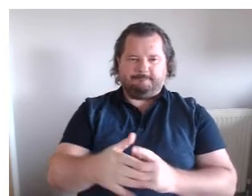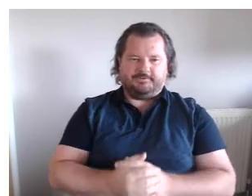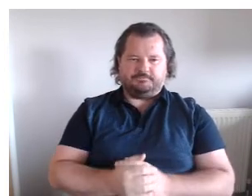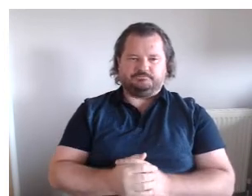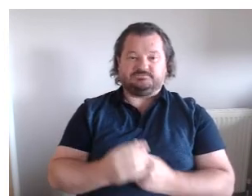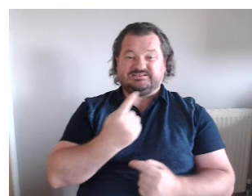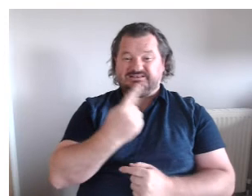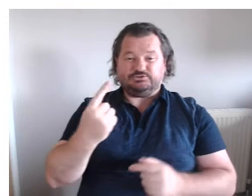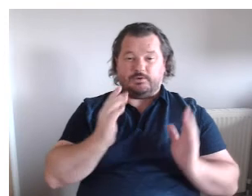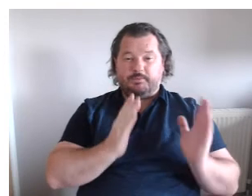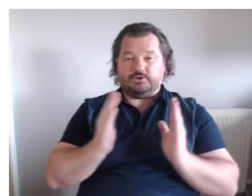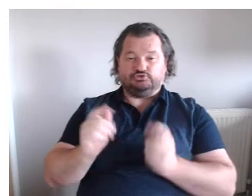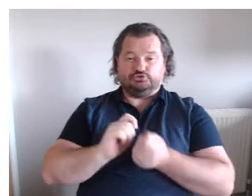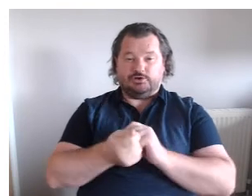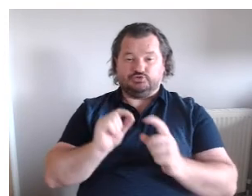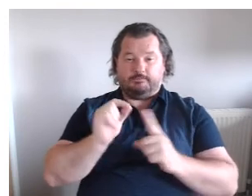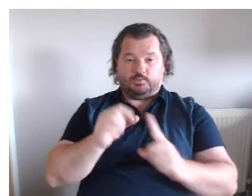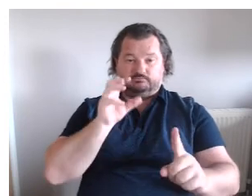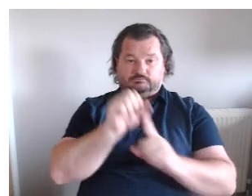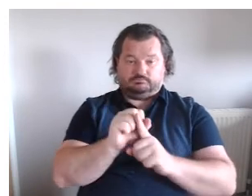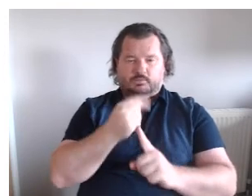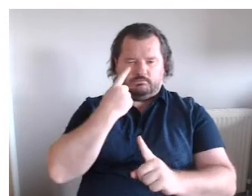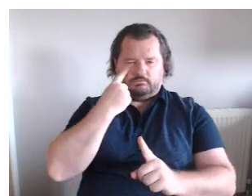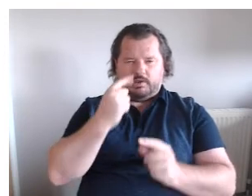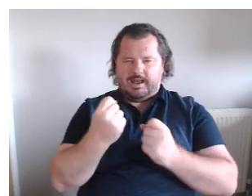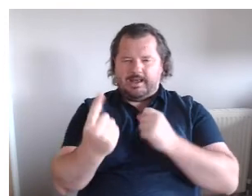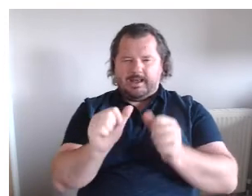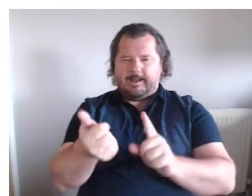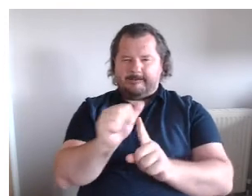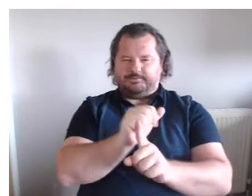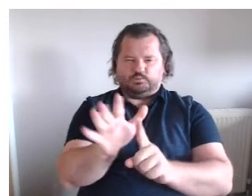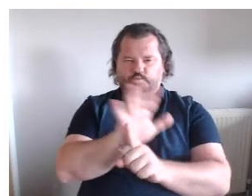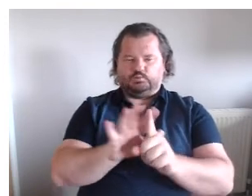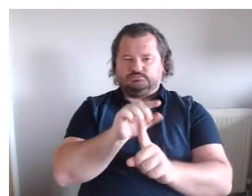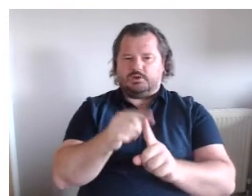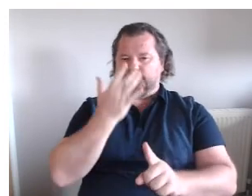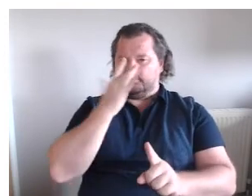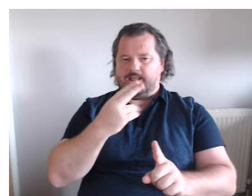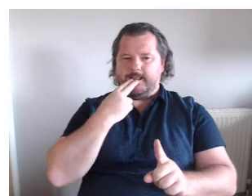For each boundary in the changepoint detection we look at the close neighborhood in the pseudo-labels.